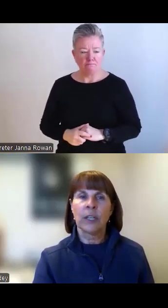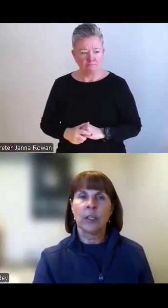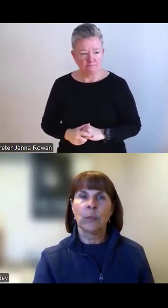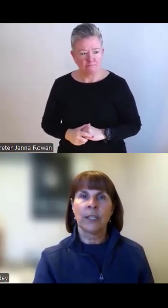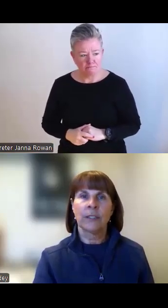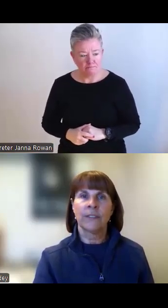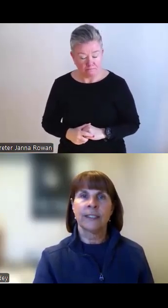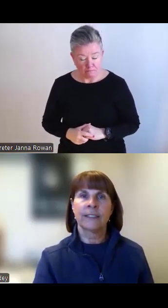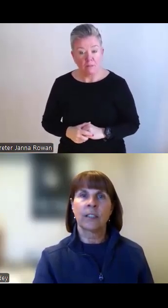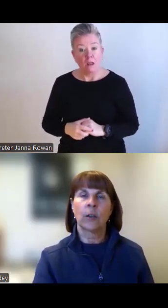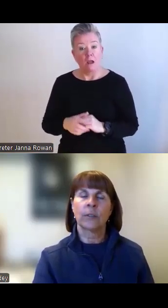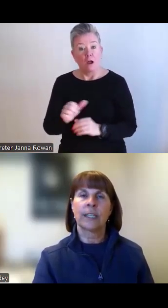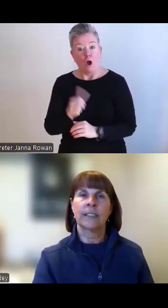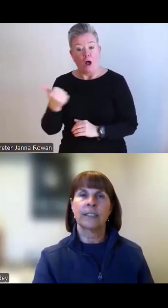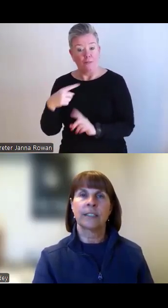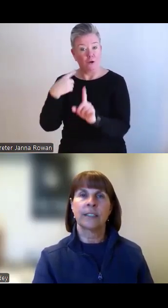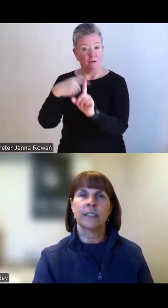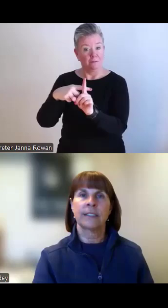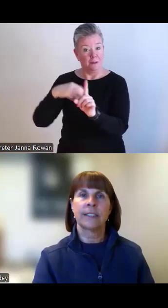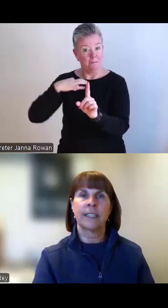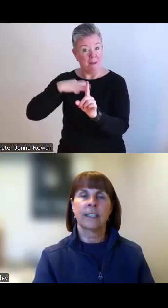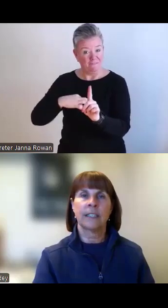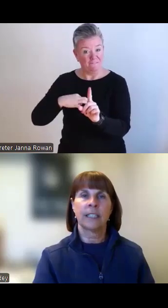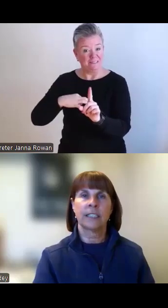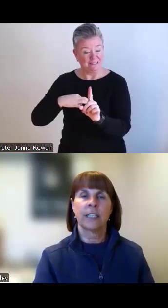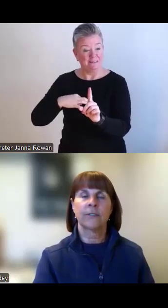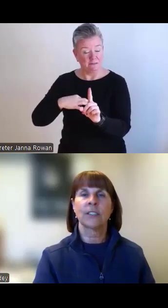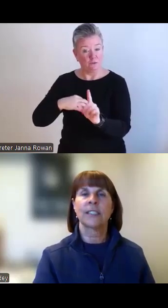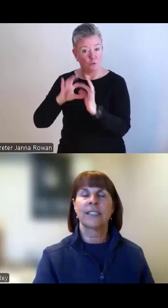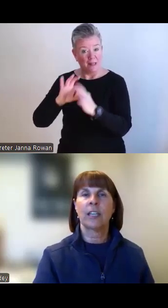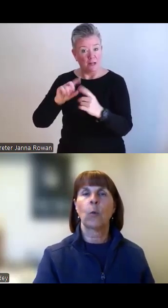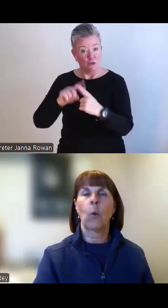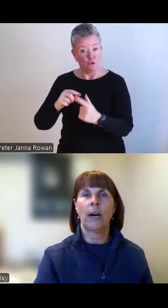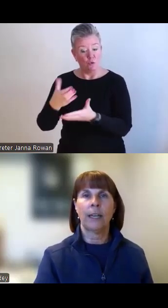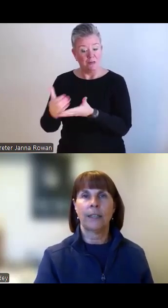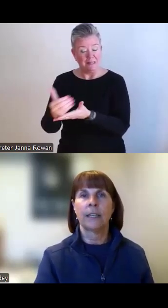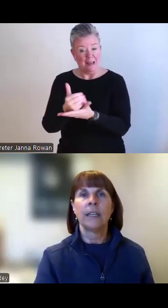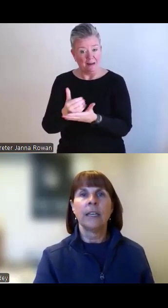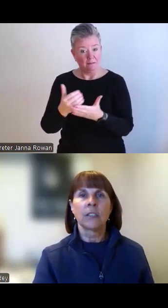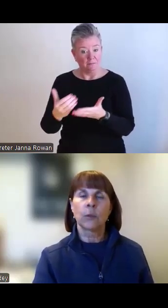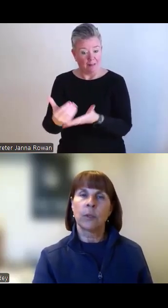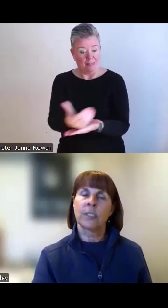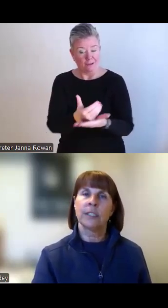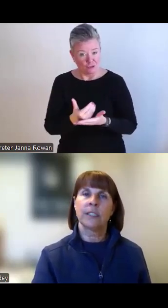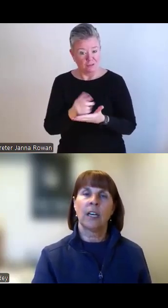Some other benefits are related to the data collection efforts statewide. So what we